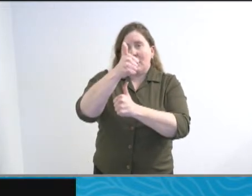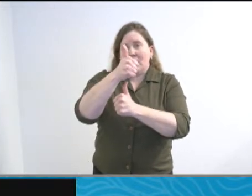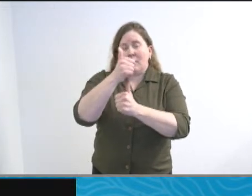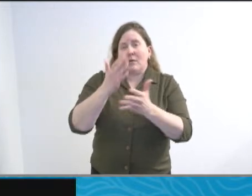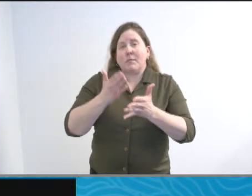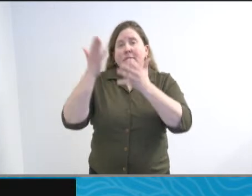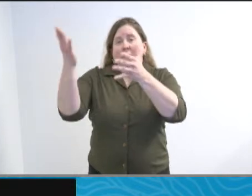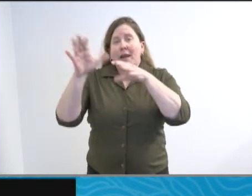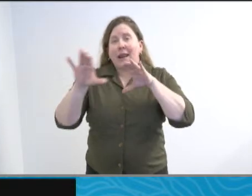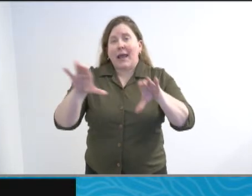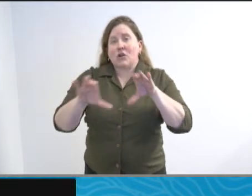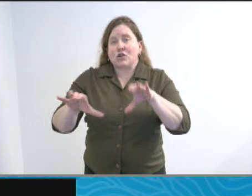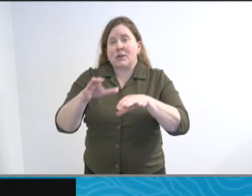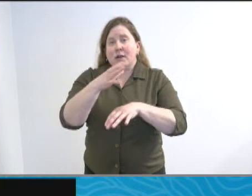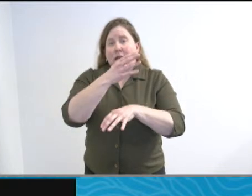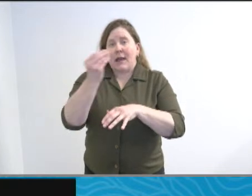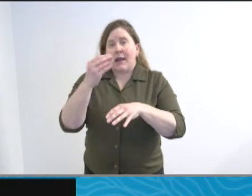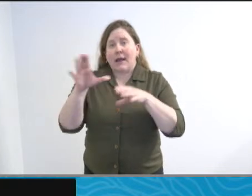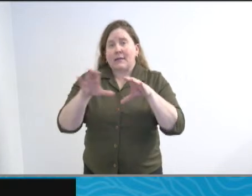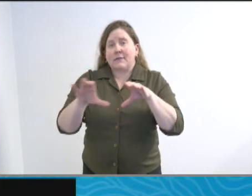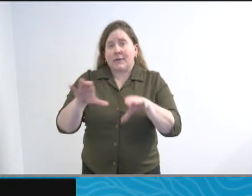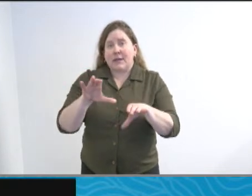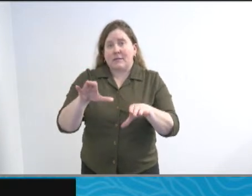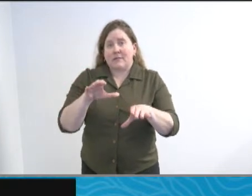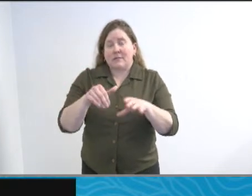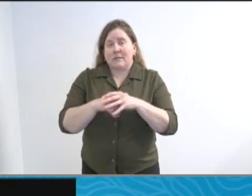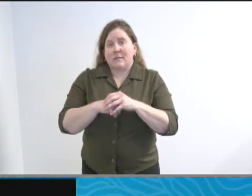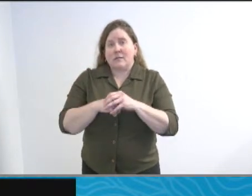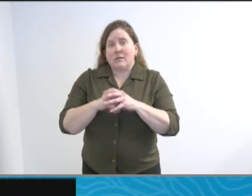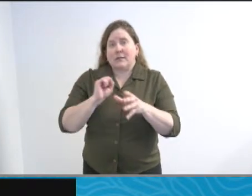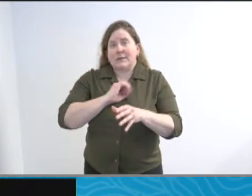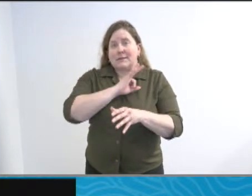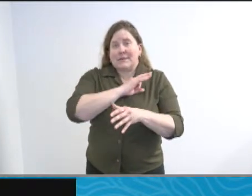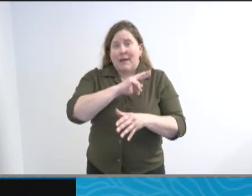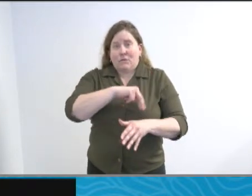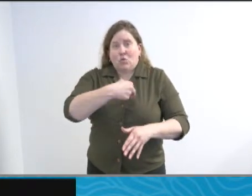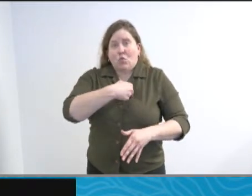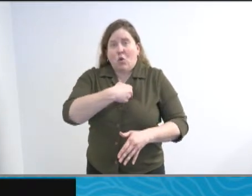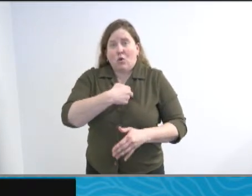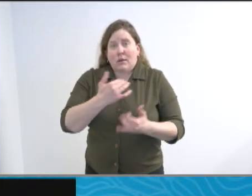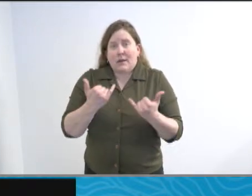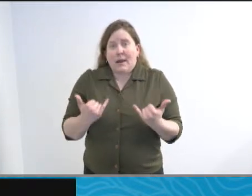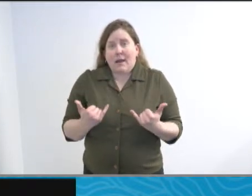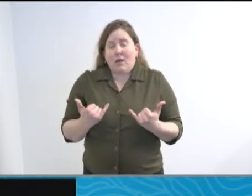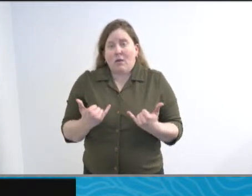and activities to meet the needs of students. So staff's role now is to streamline the engagement,